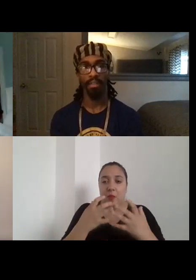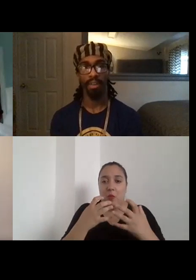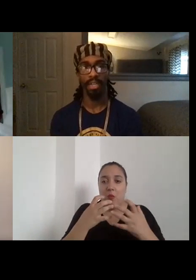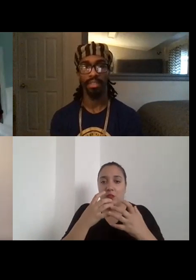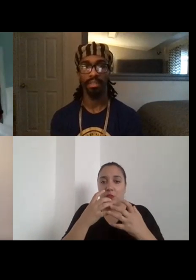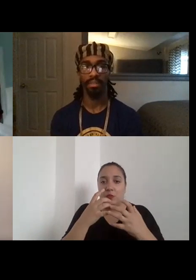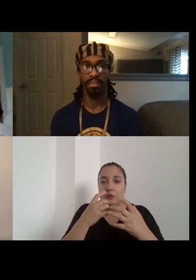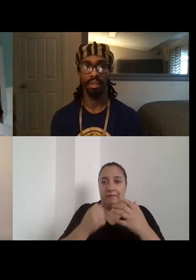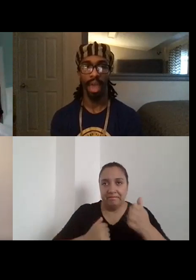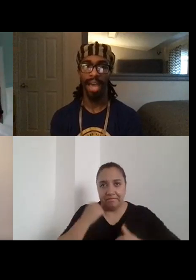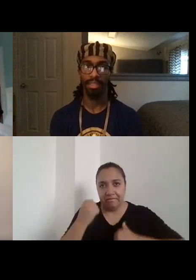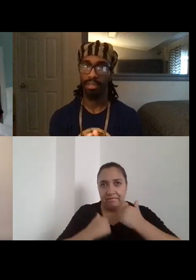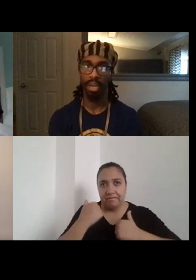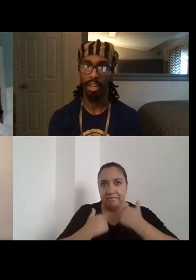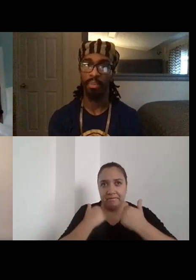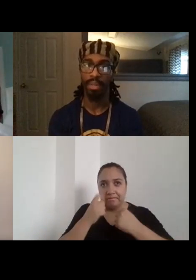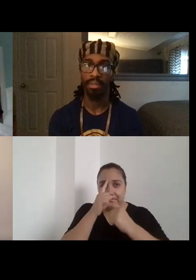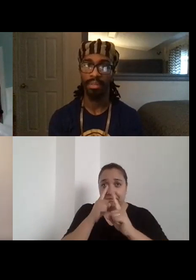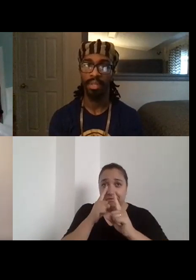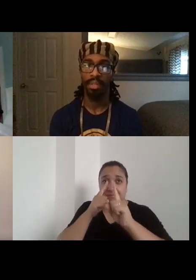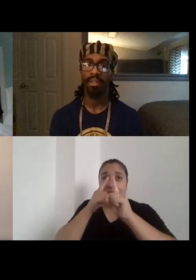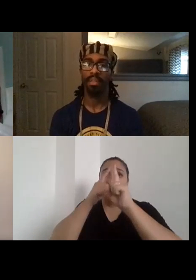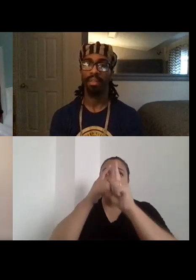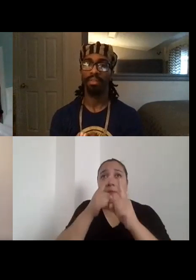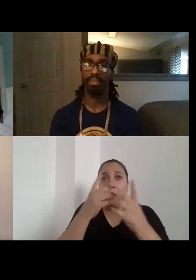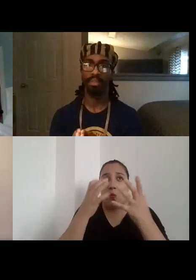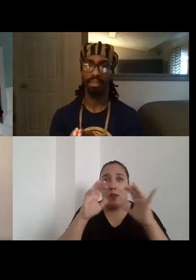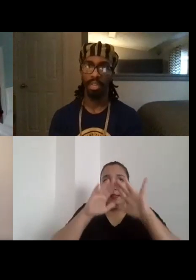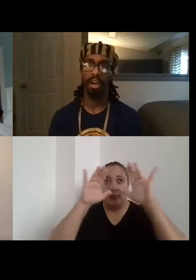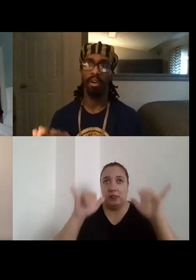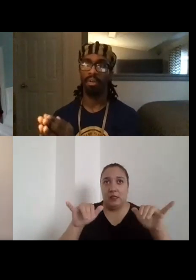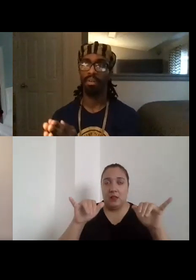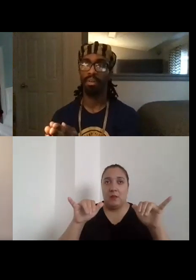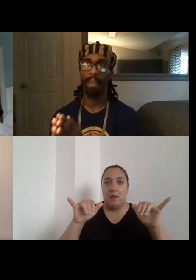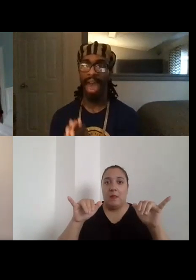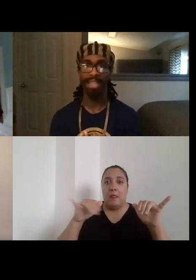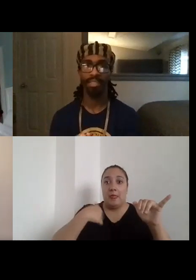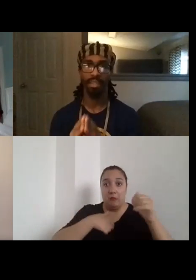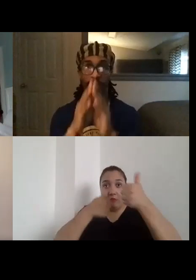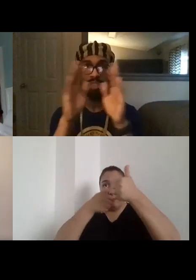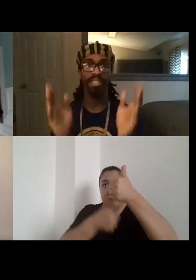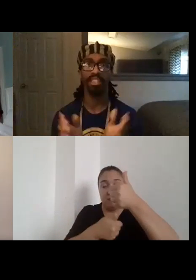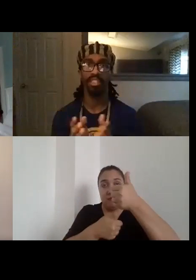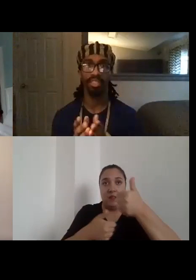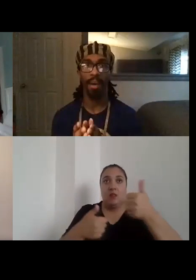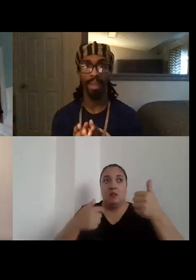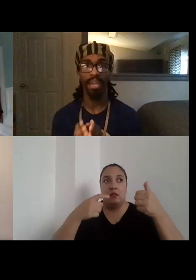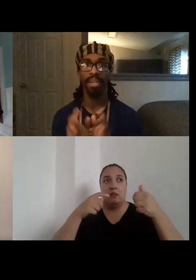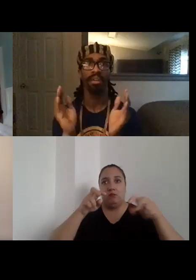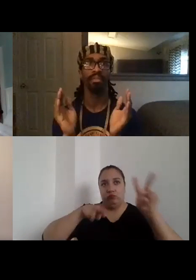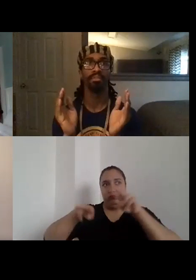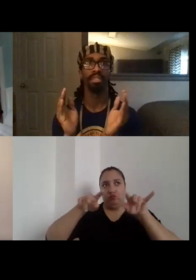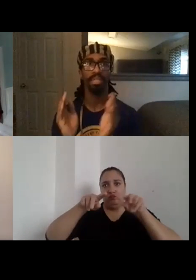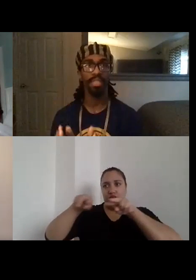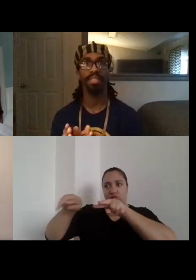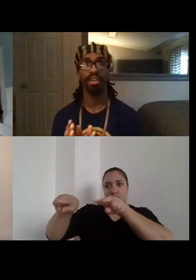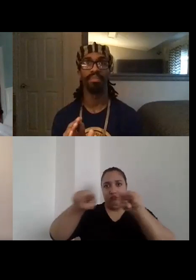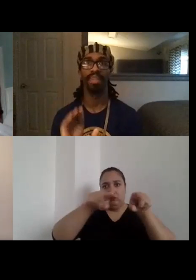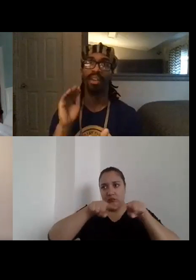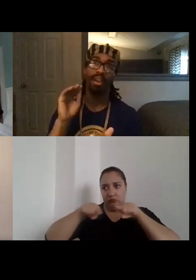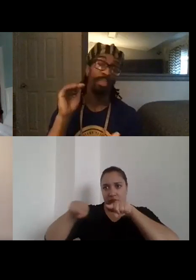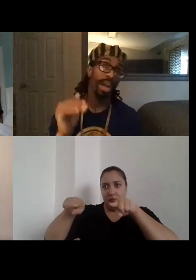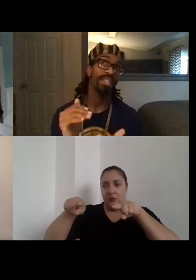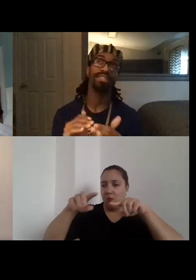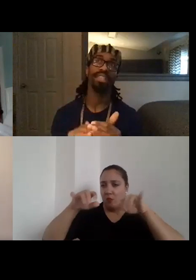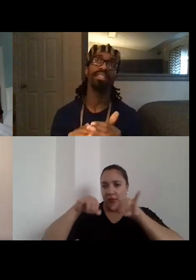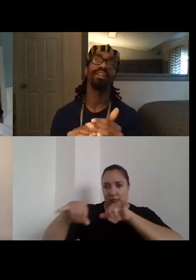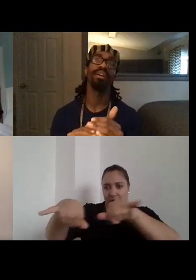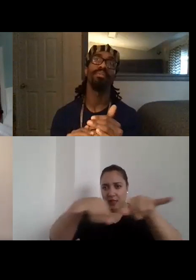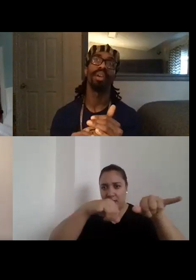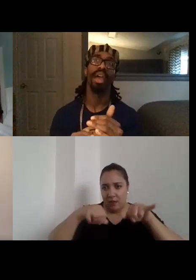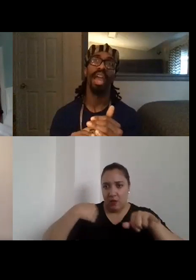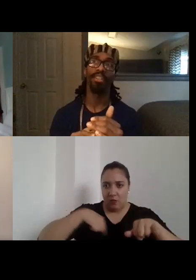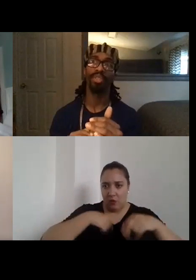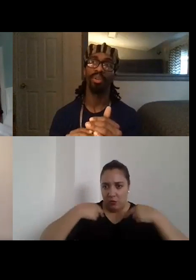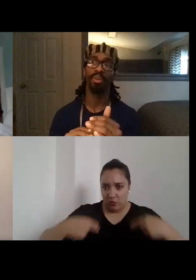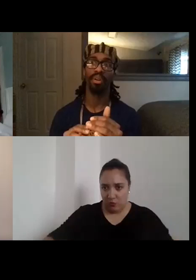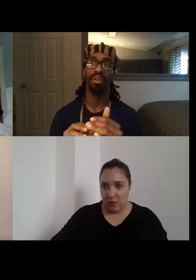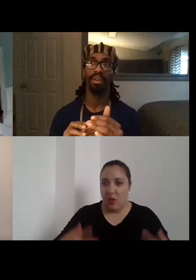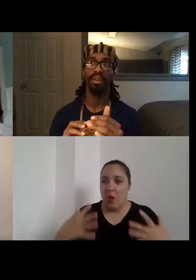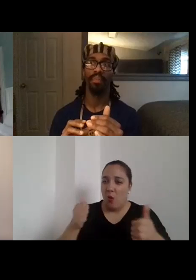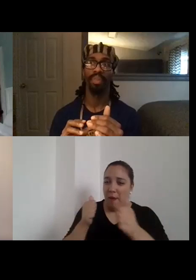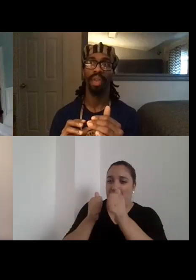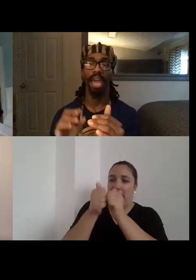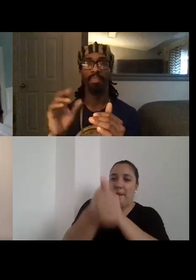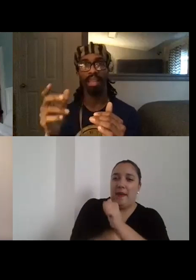us as a human to go past this dystopic system, oppressive system, into a place